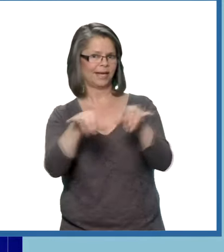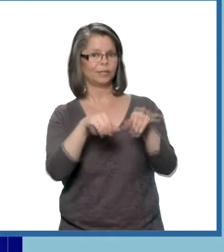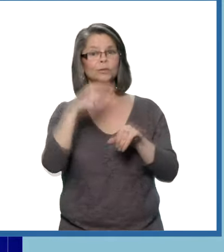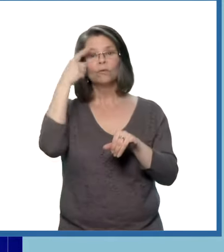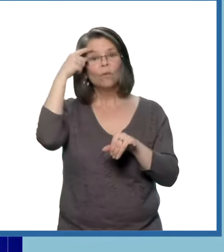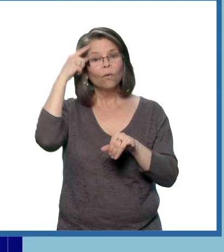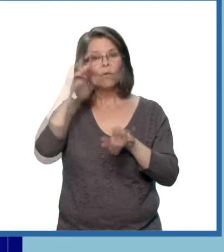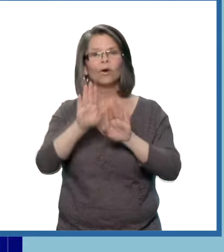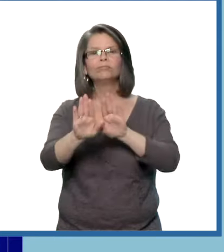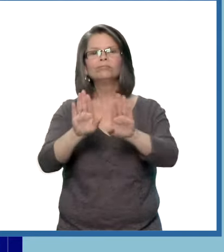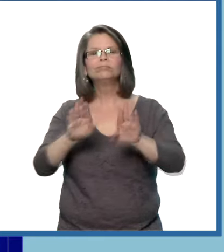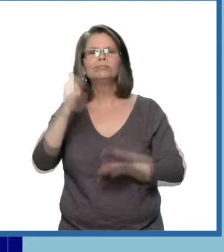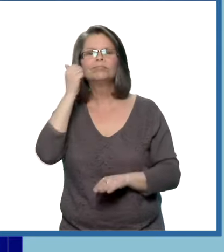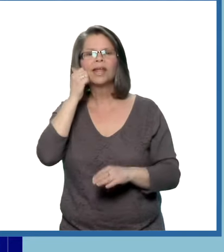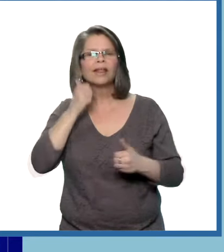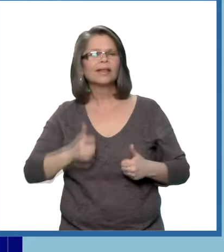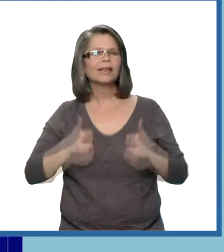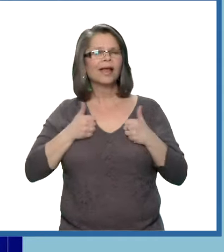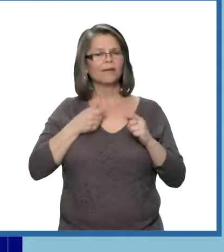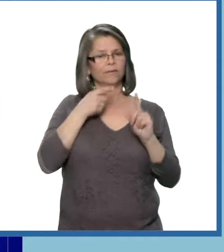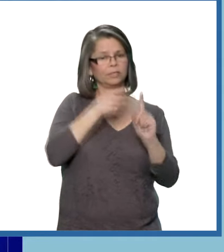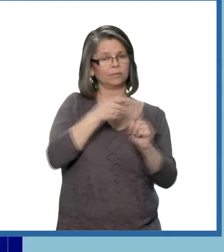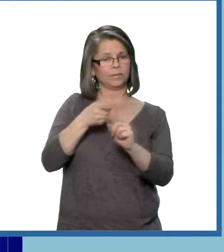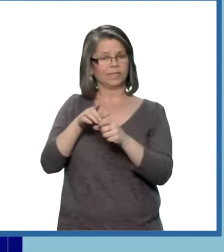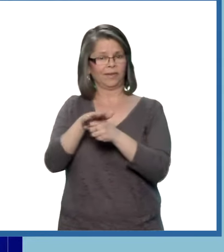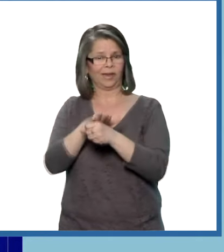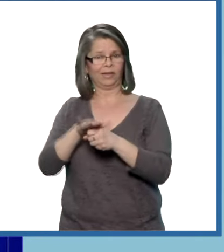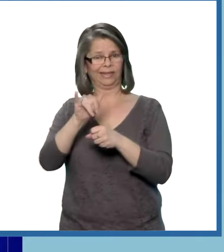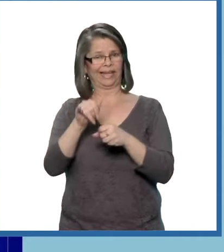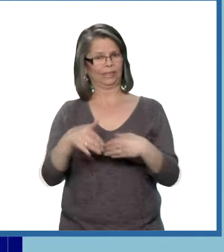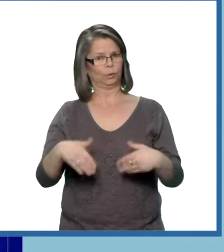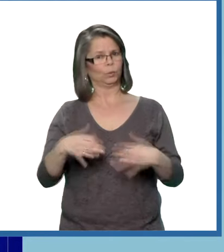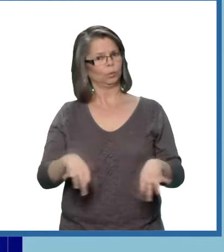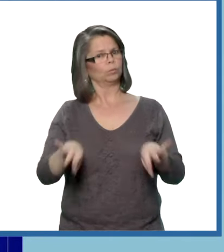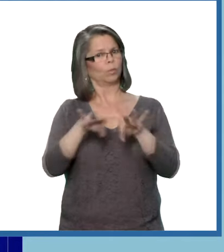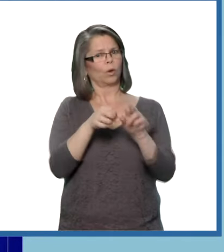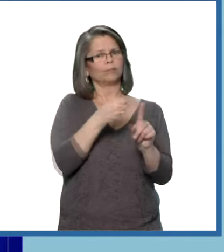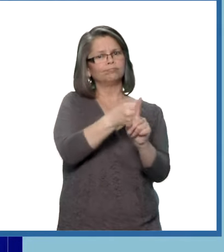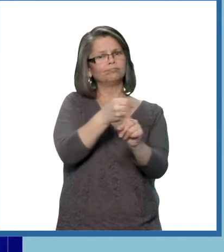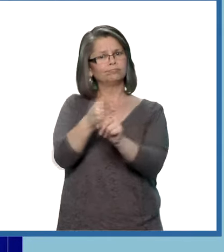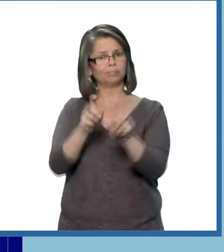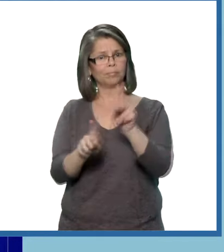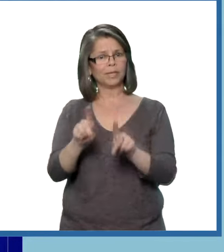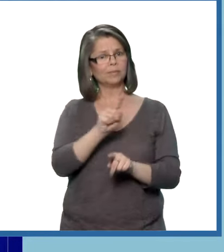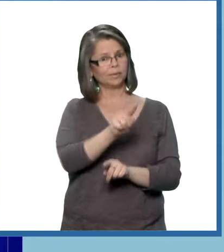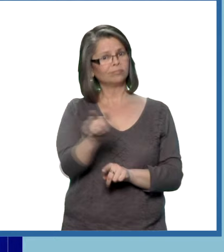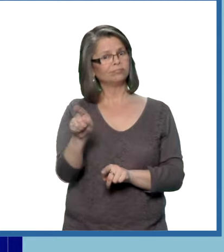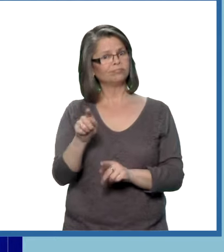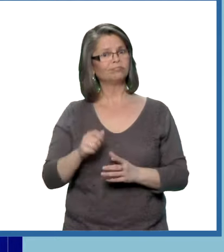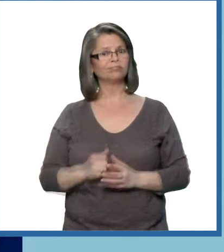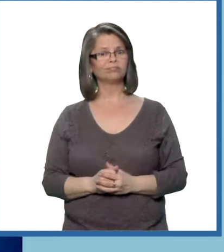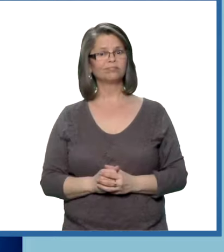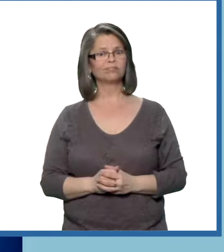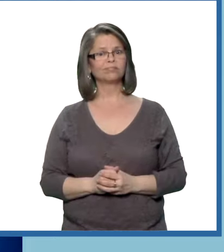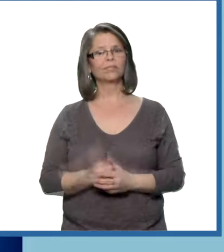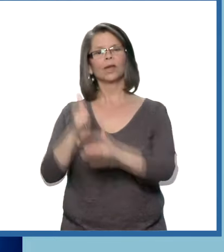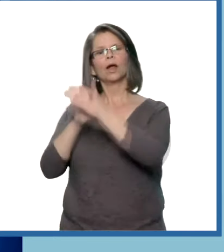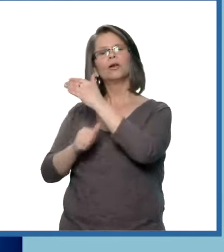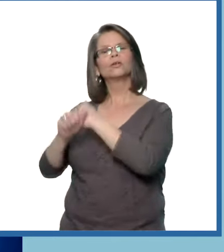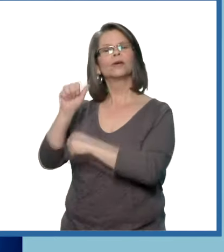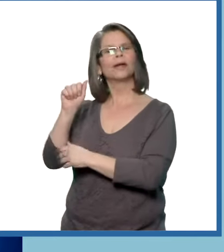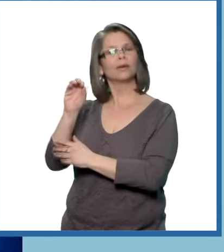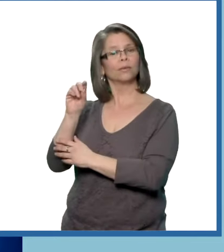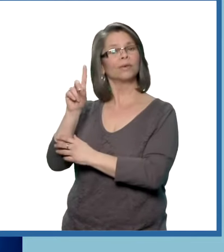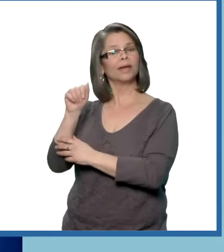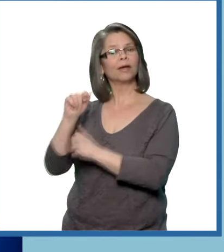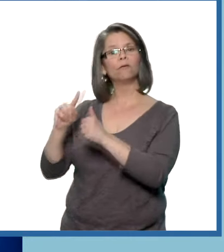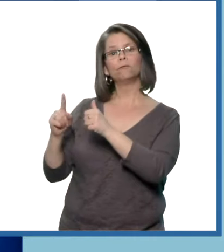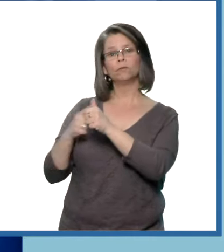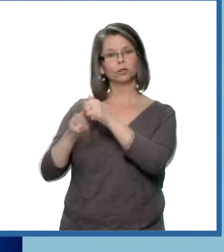daily life. The first regulation under the AODA was the